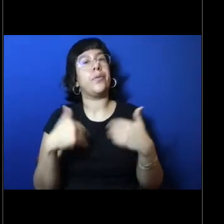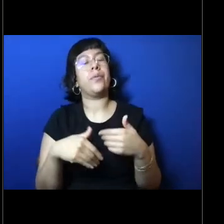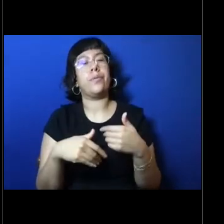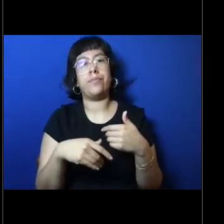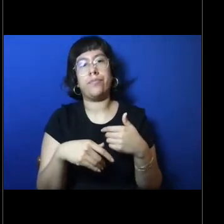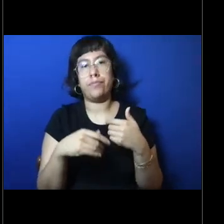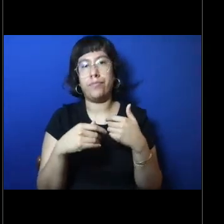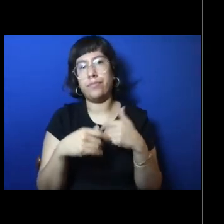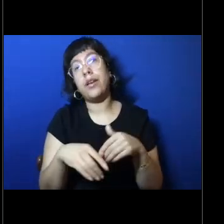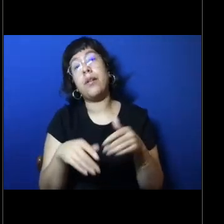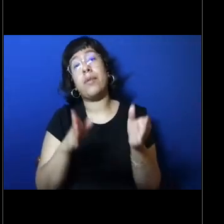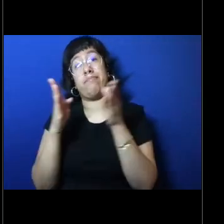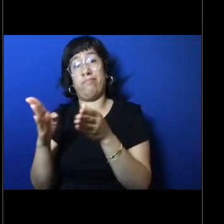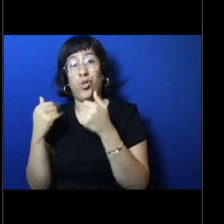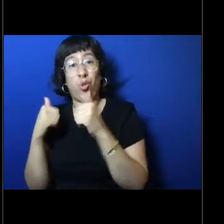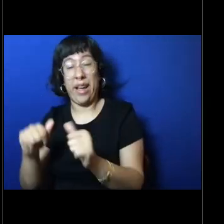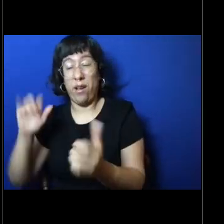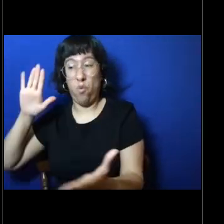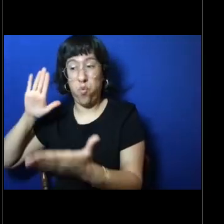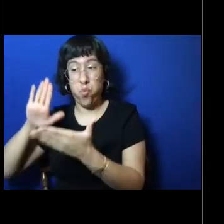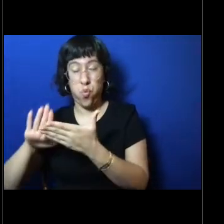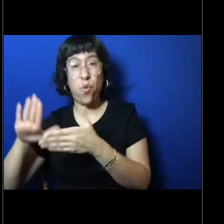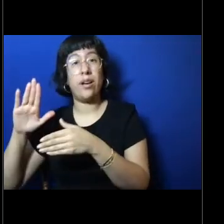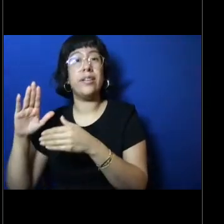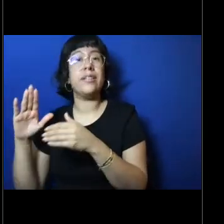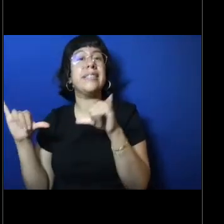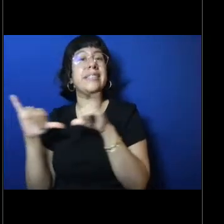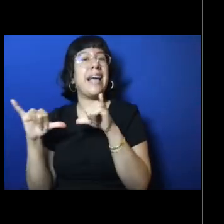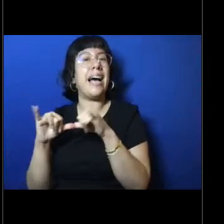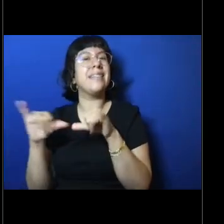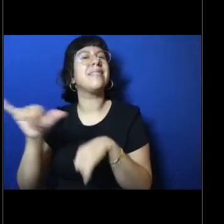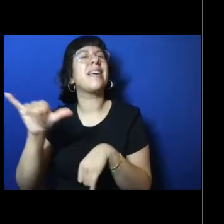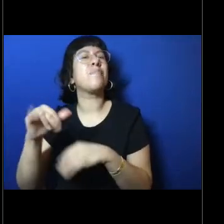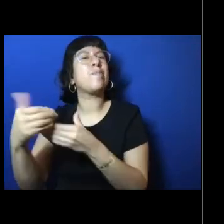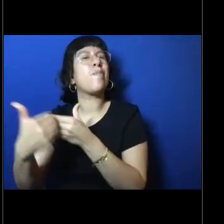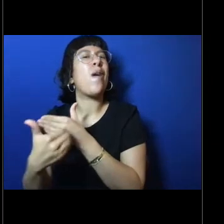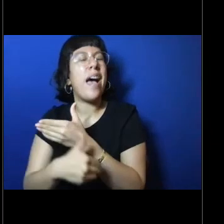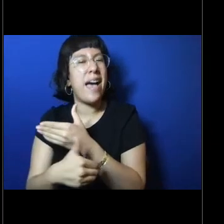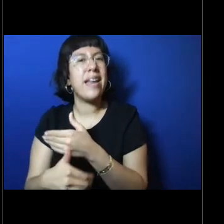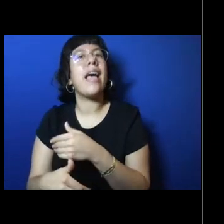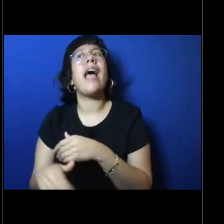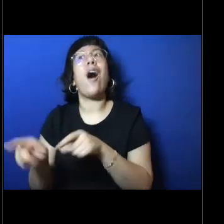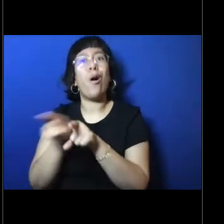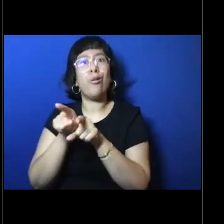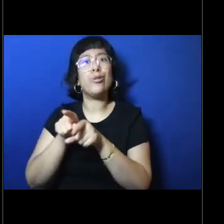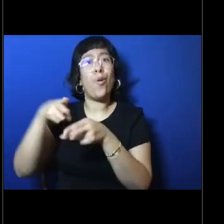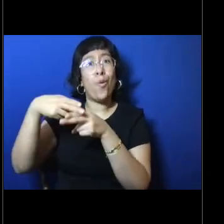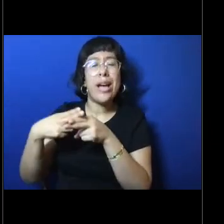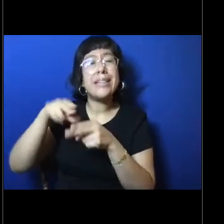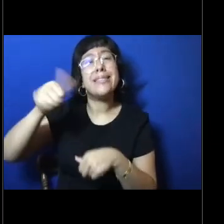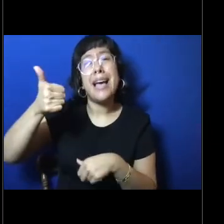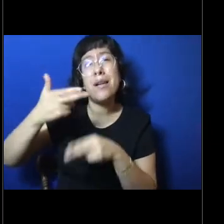So that means that the objective is to try to miniaturize some of the instruments that are getting the data for us.